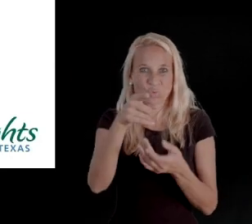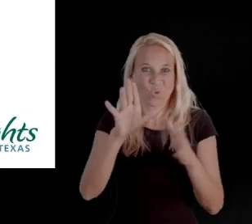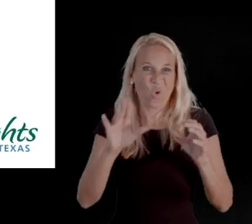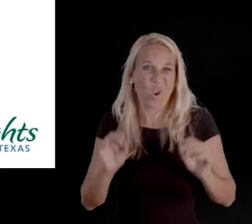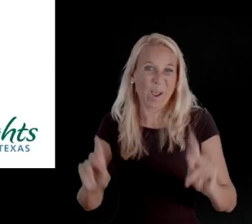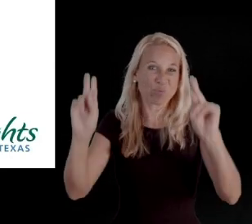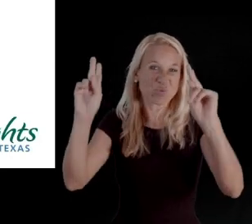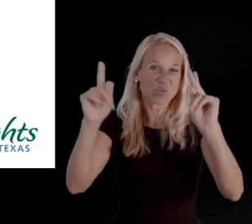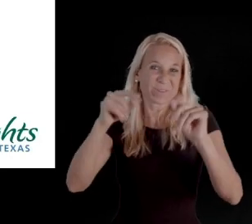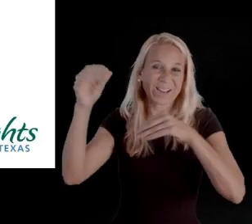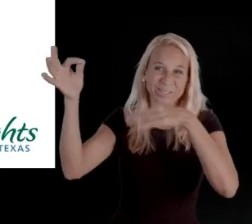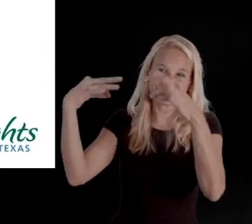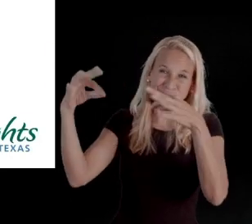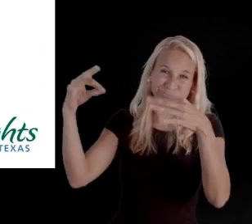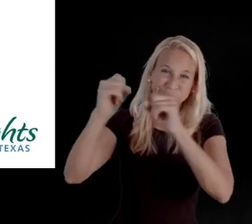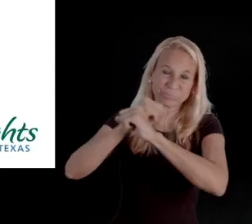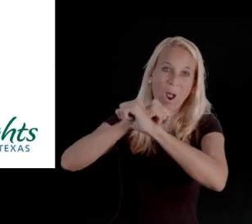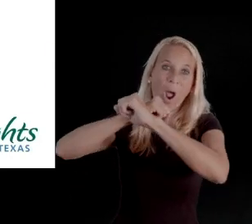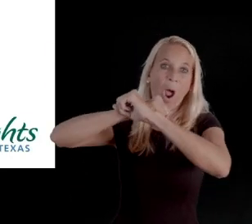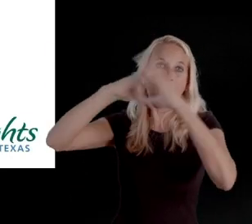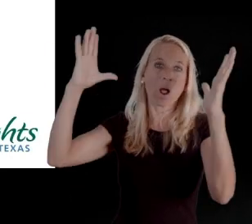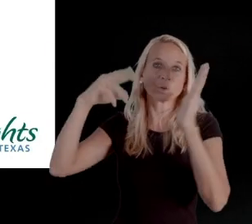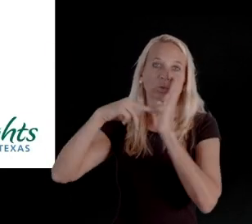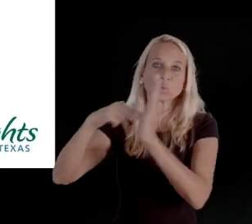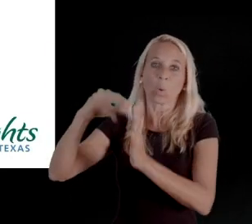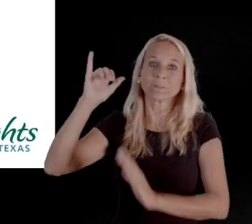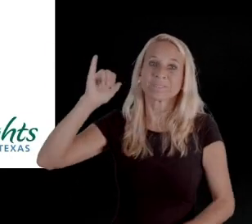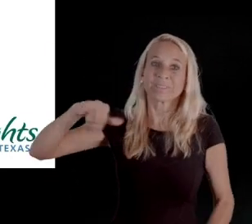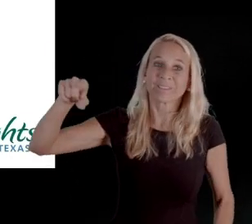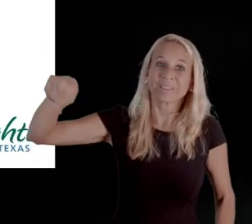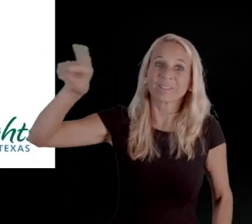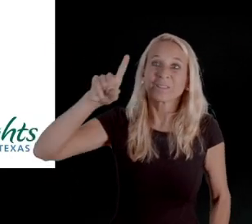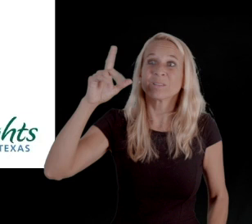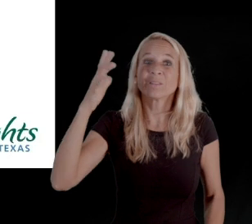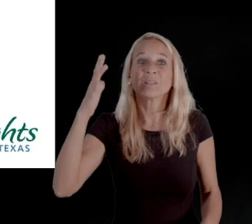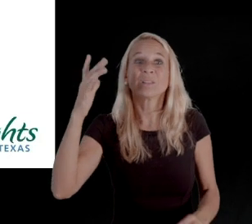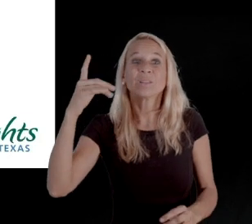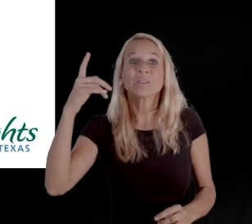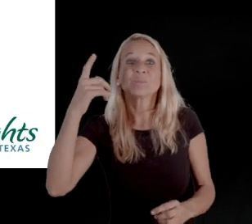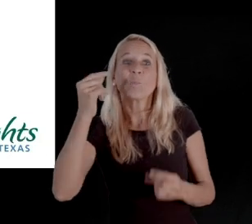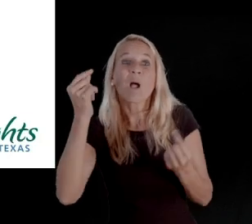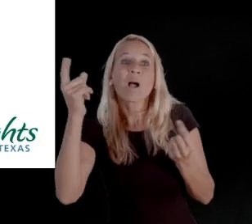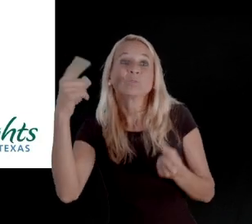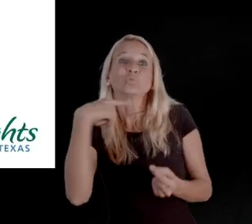to show what's happening, to show that hey, regardless of what they've told you thus far,